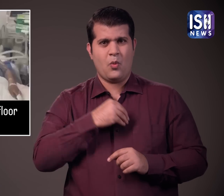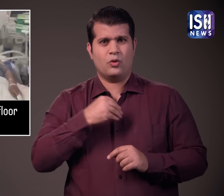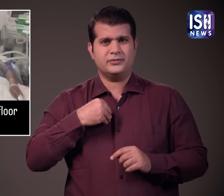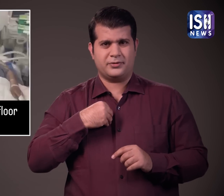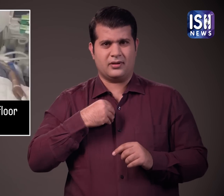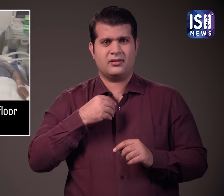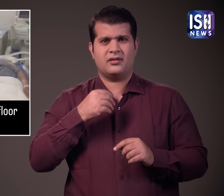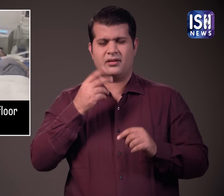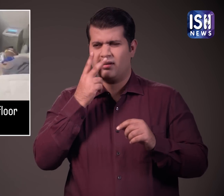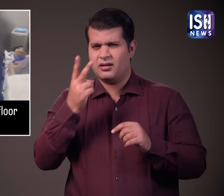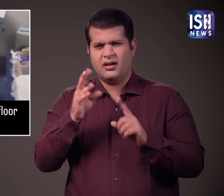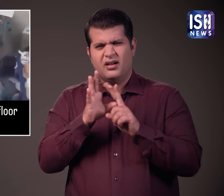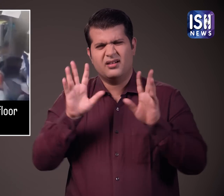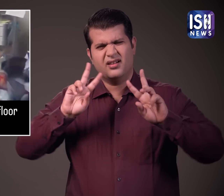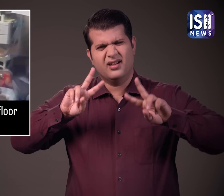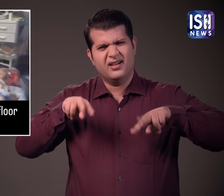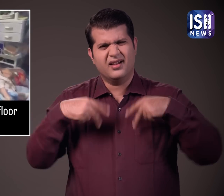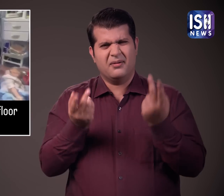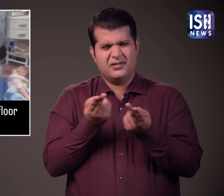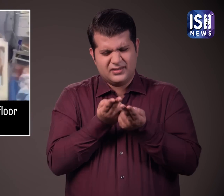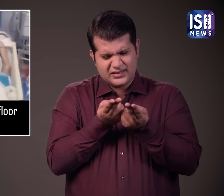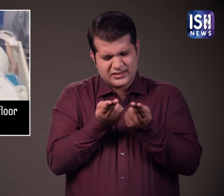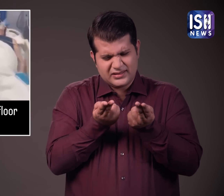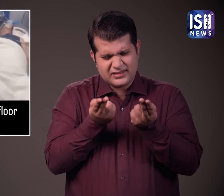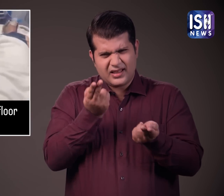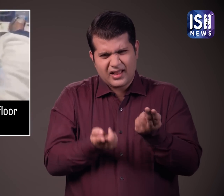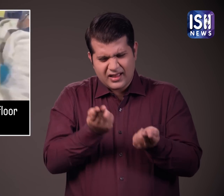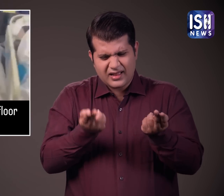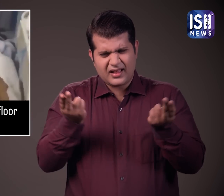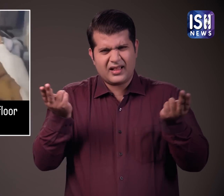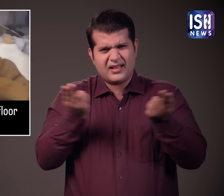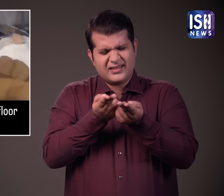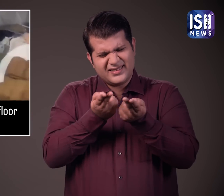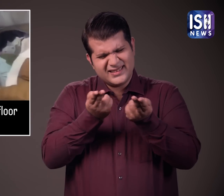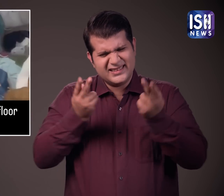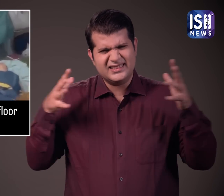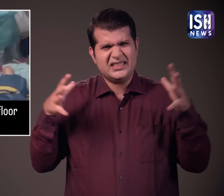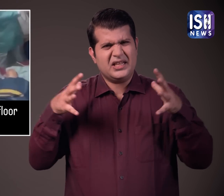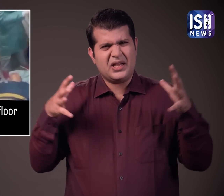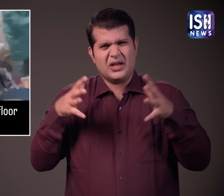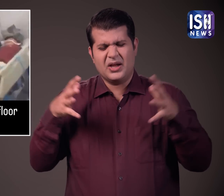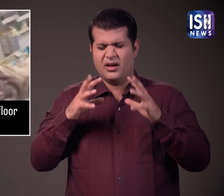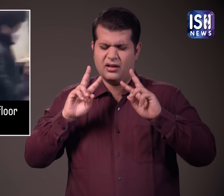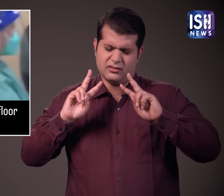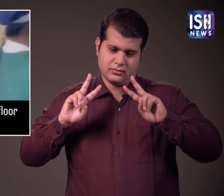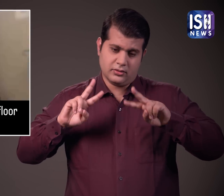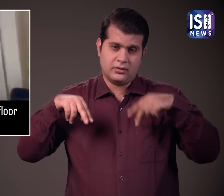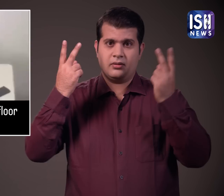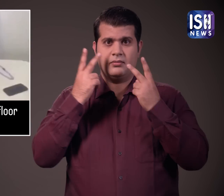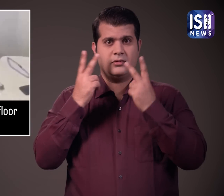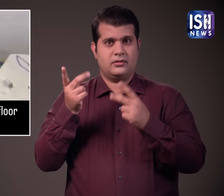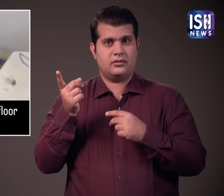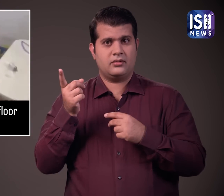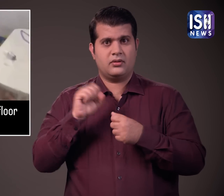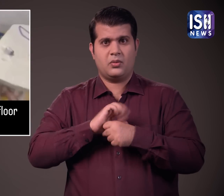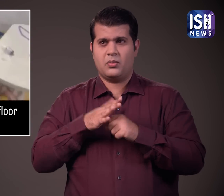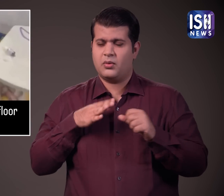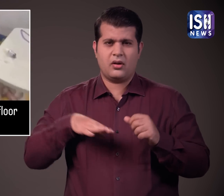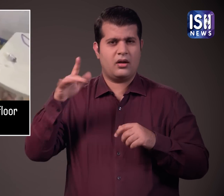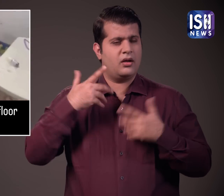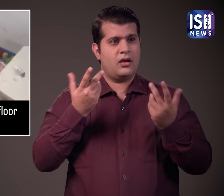showed patients cramped up in the emergency observation room at a Covid hospital.